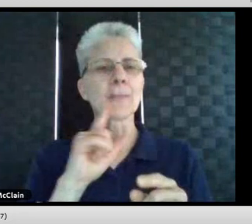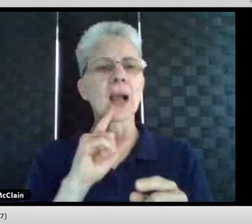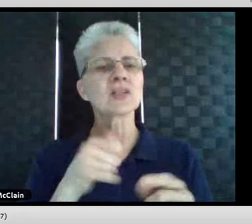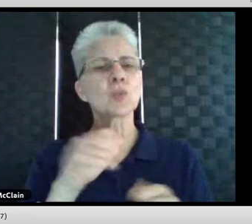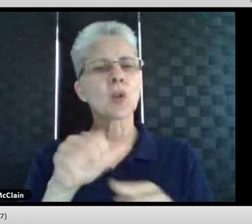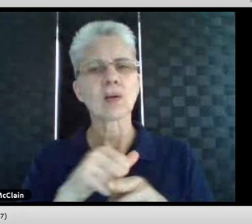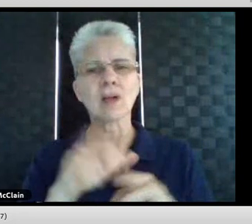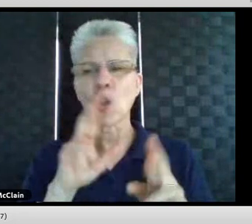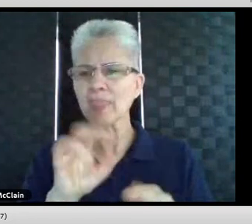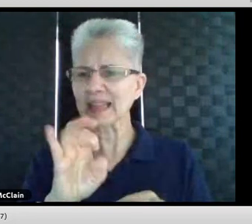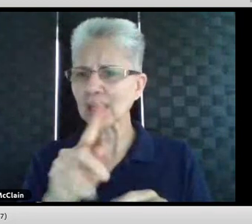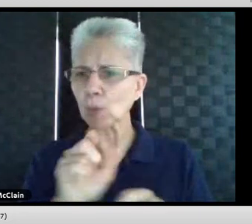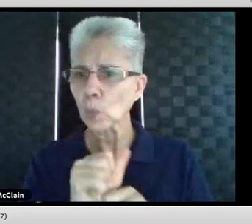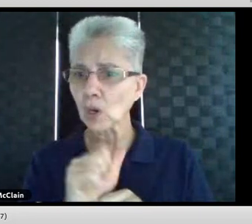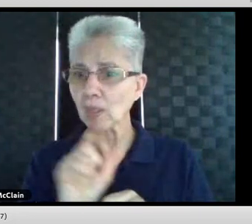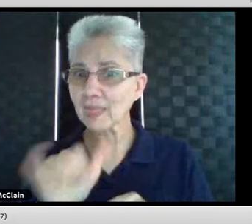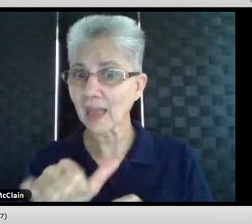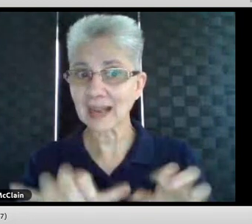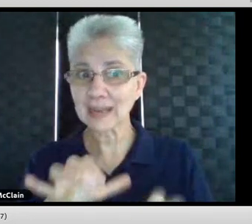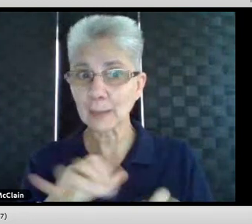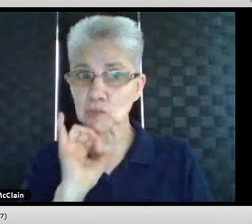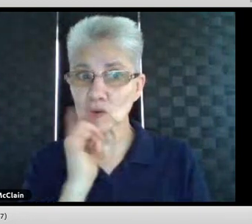I hope. Did I type it wrong?